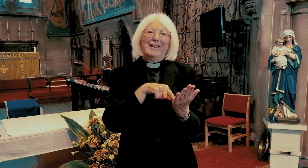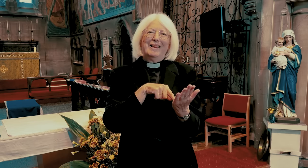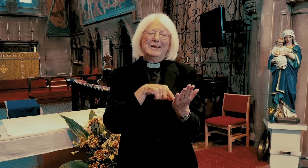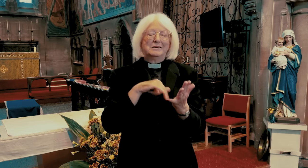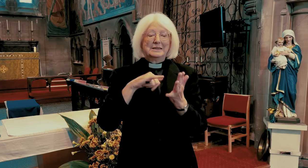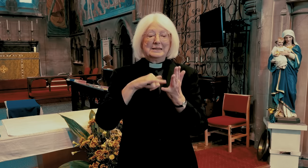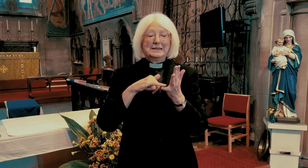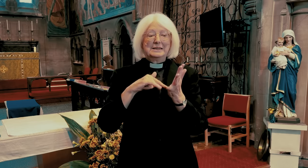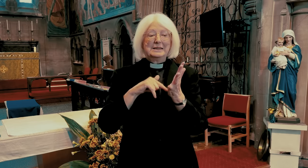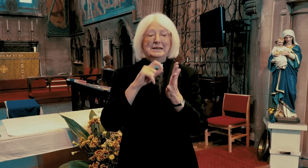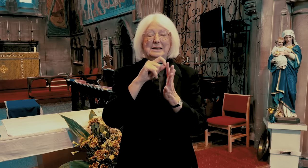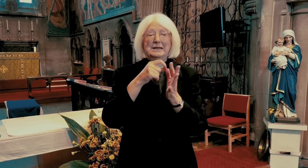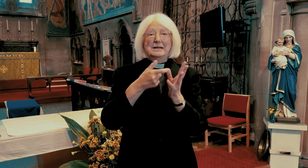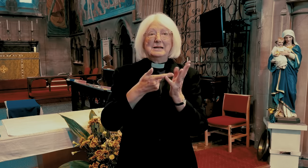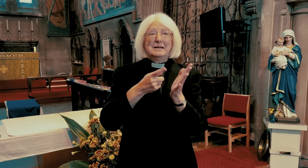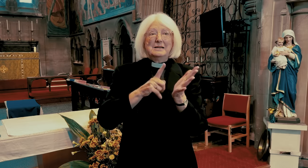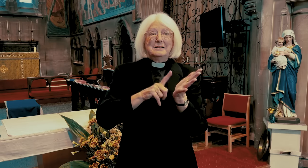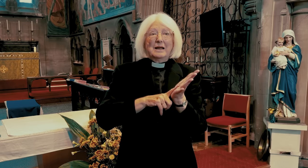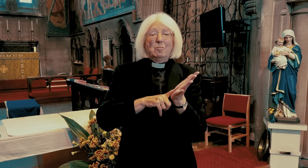and is St Paul's prayer for the Ephesians.